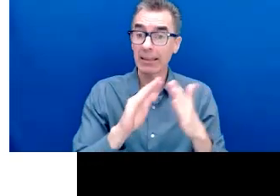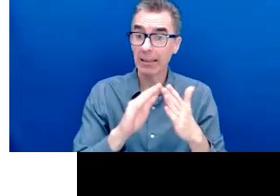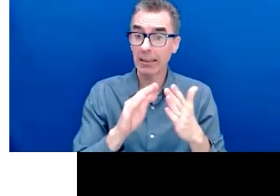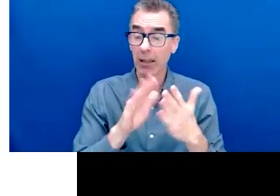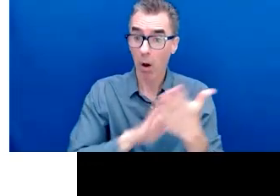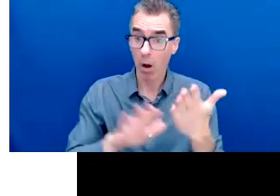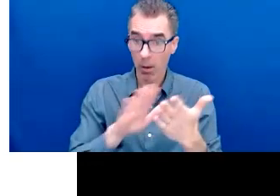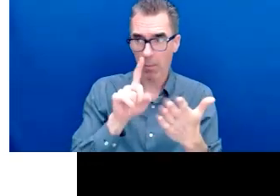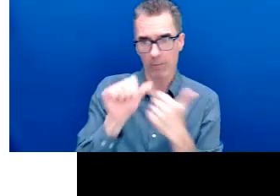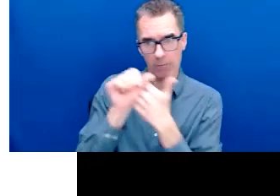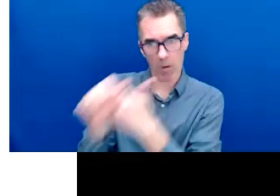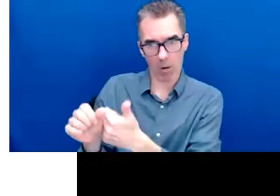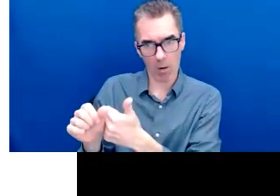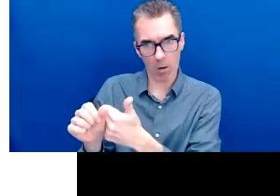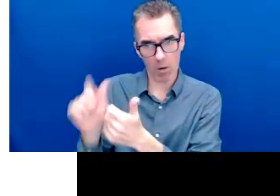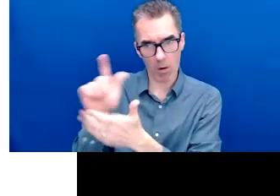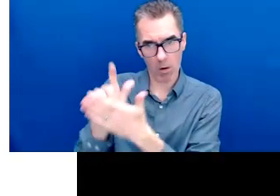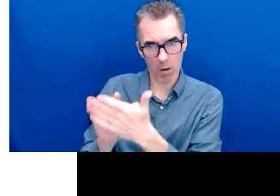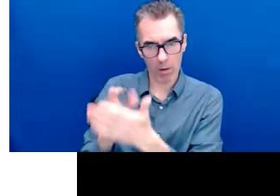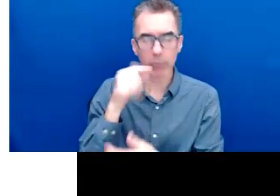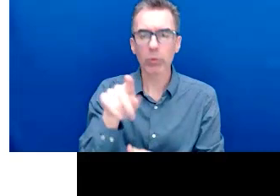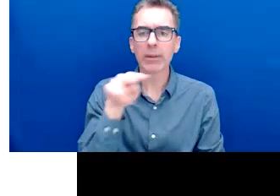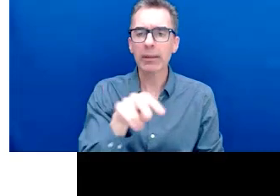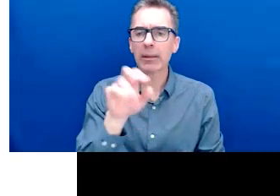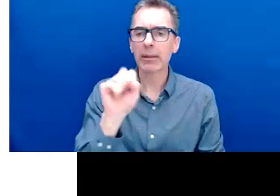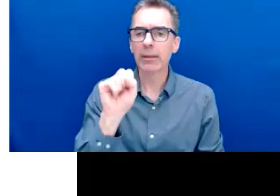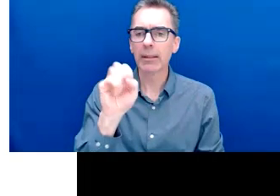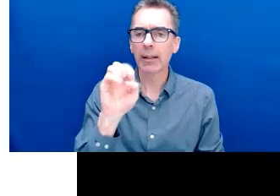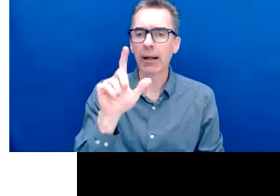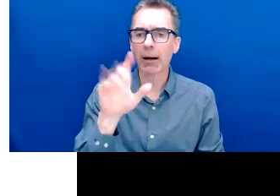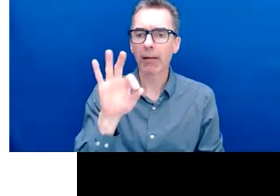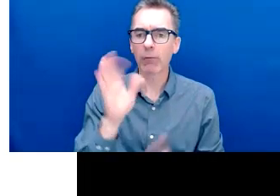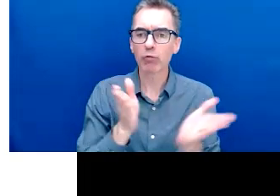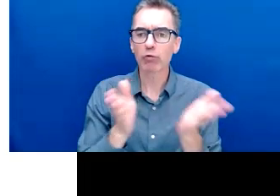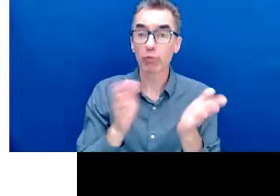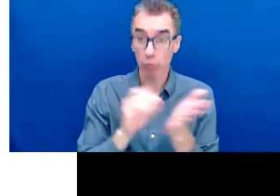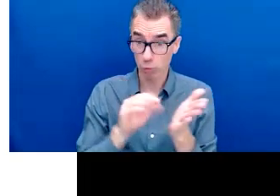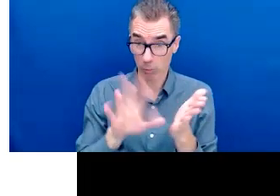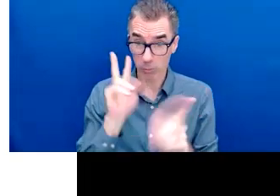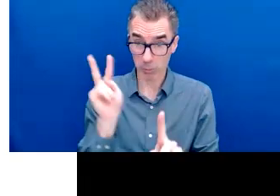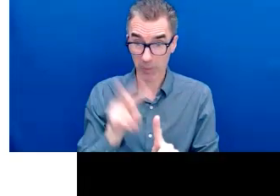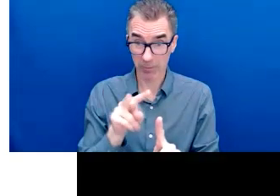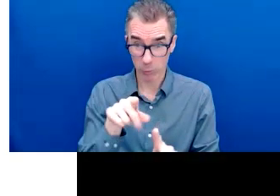So if you look in self-service, from the student, point of view, you can see these, icons.